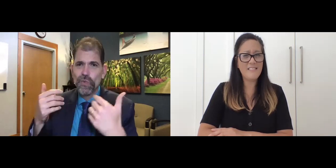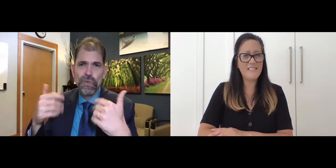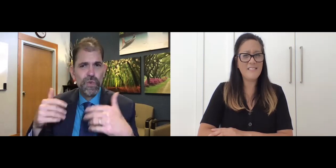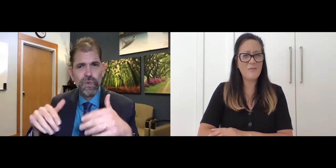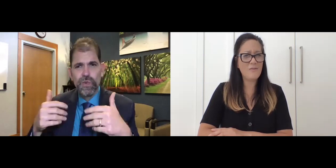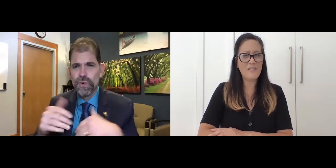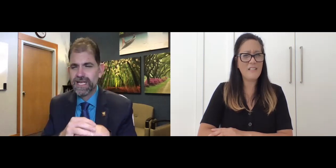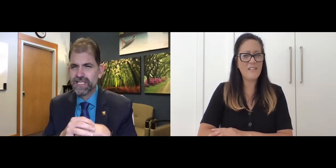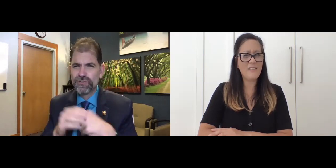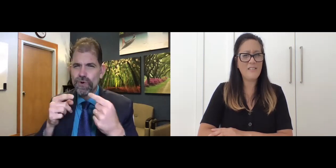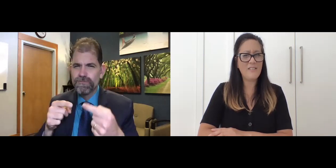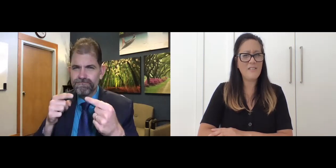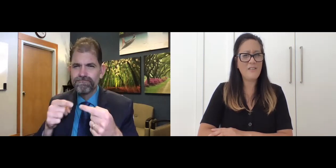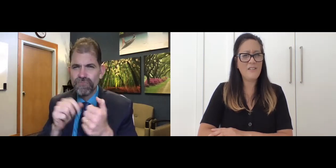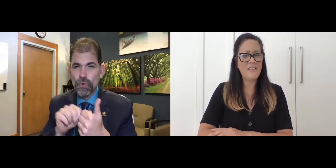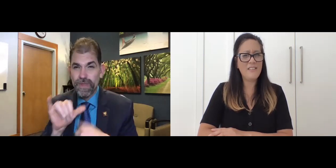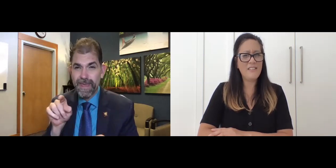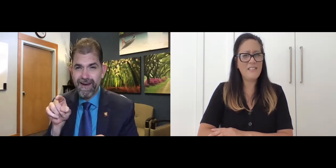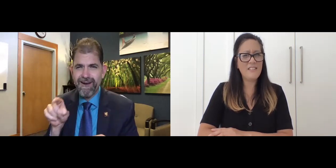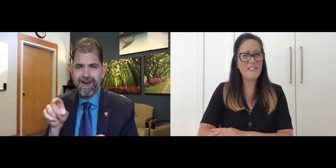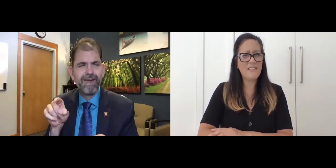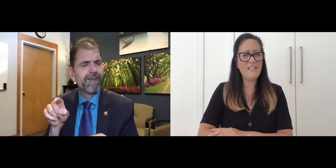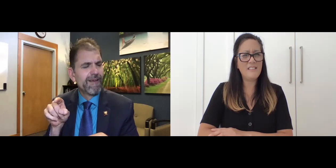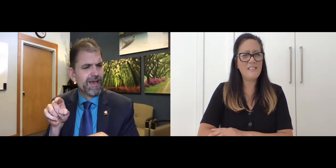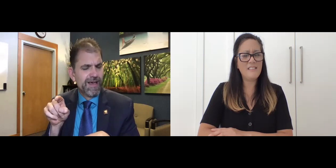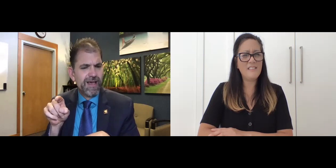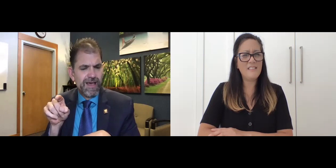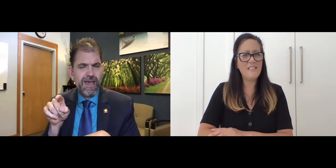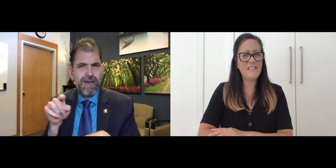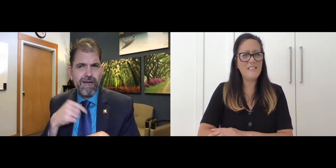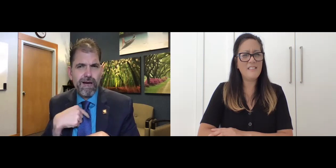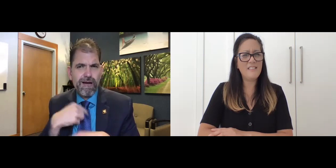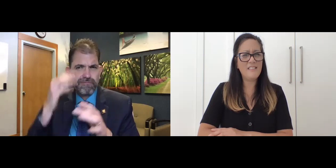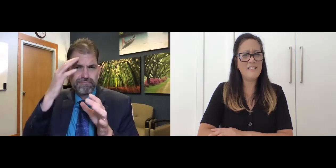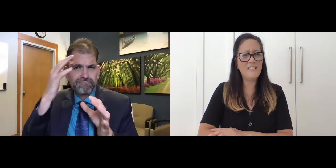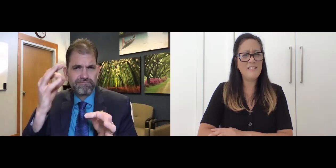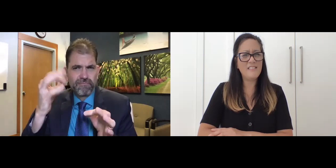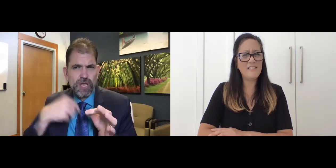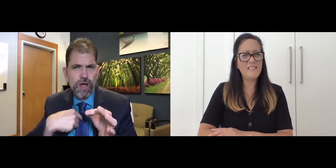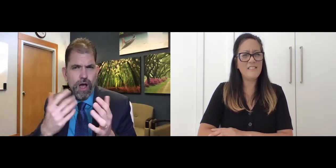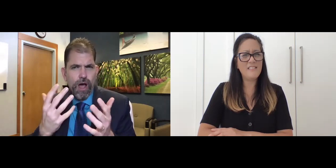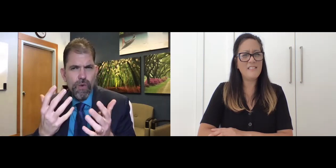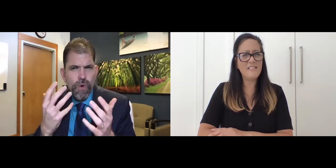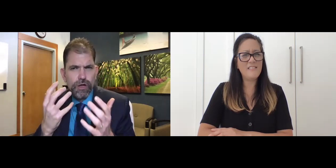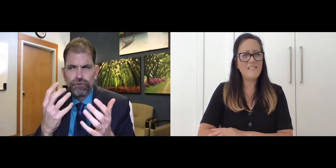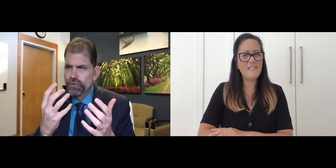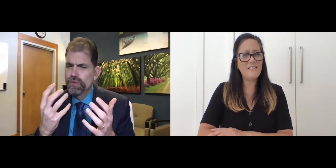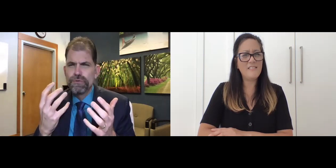they were talking about and that was a struggle for me.